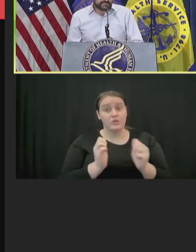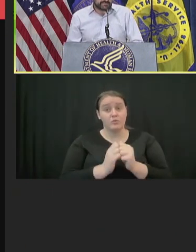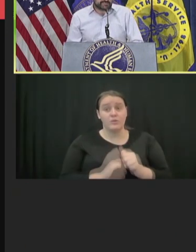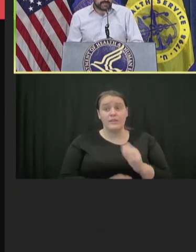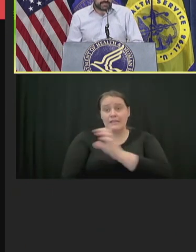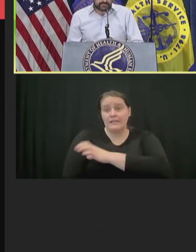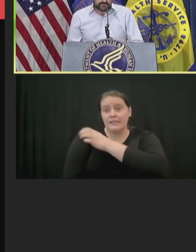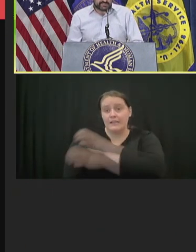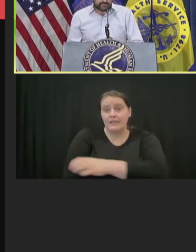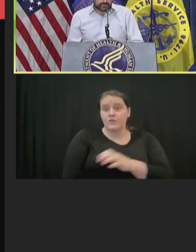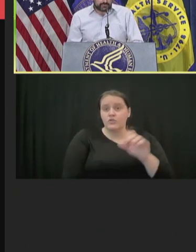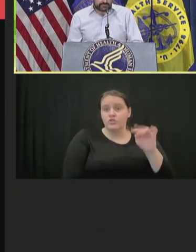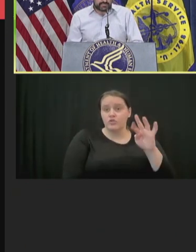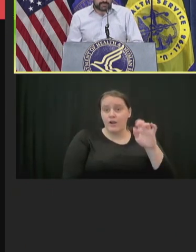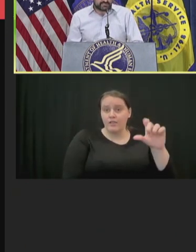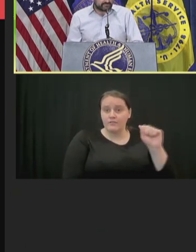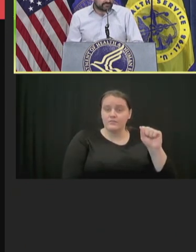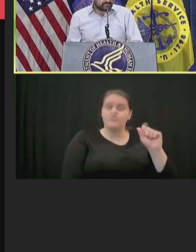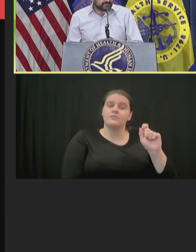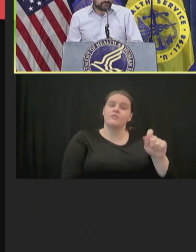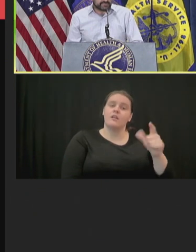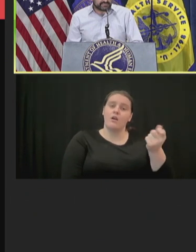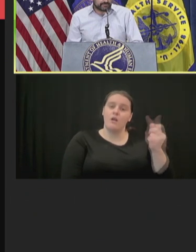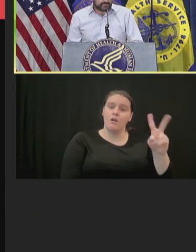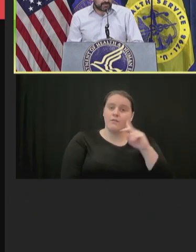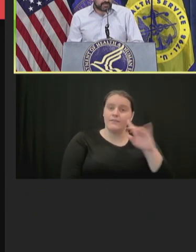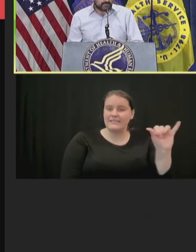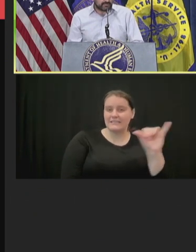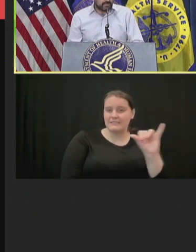the design is very similar to the M72 phase 3 trial.